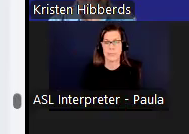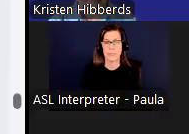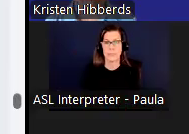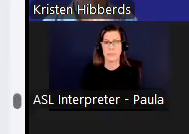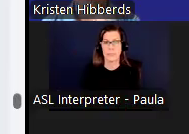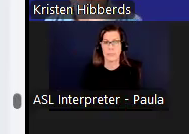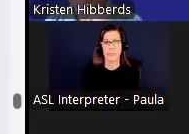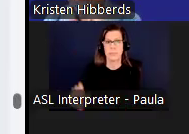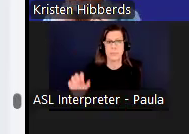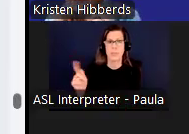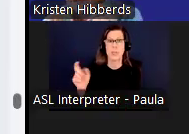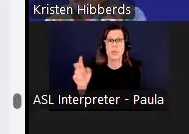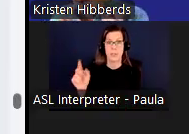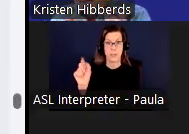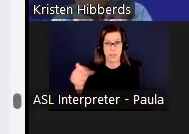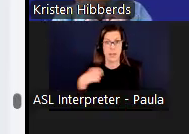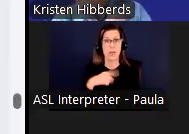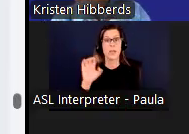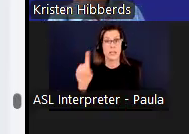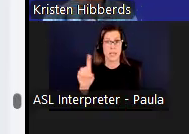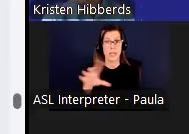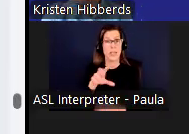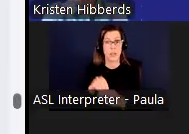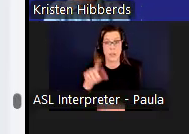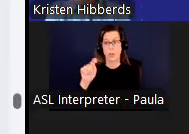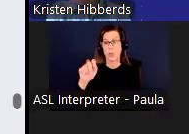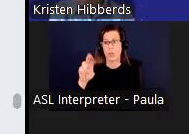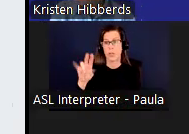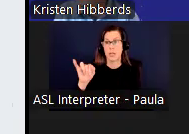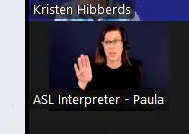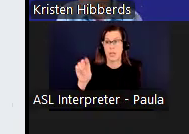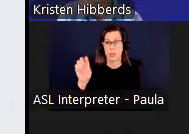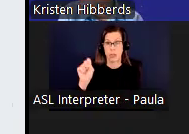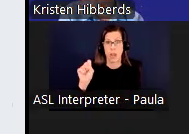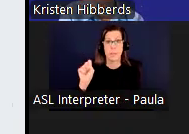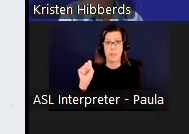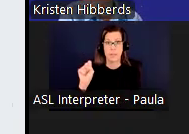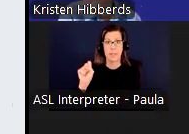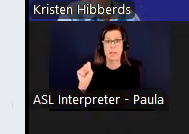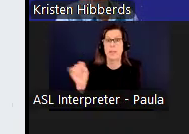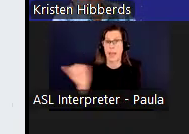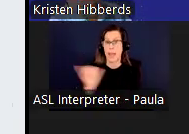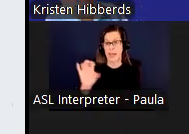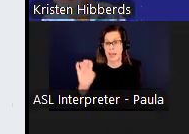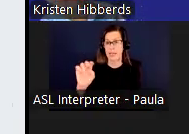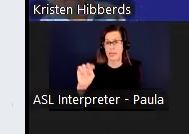Yeah. We did include the tribes as an entity in which we would not investigate under